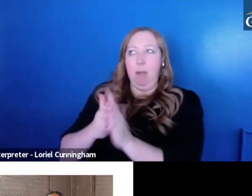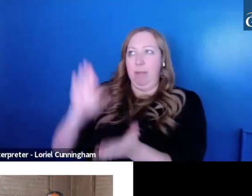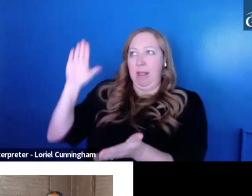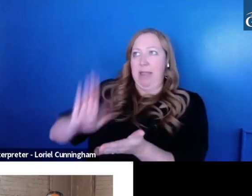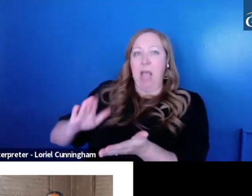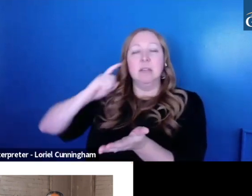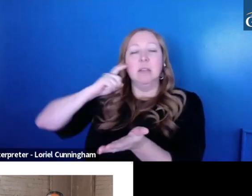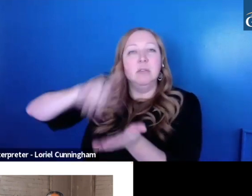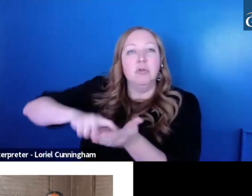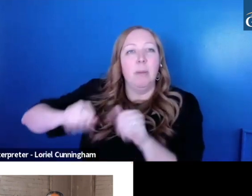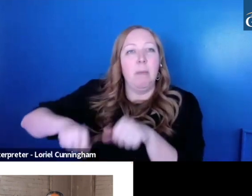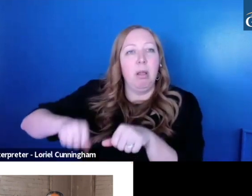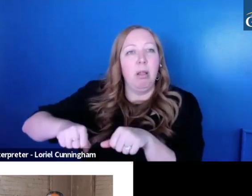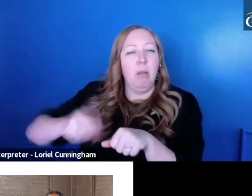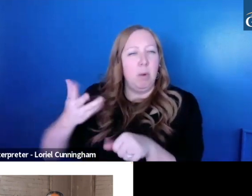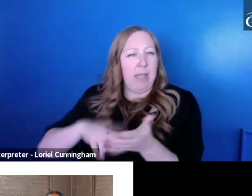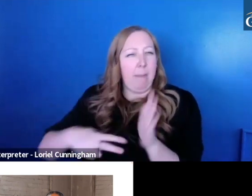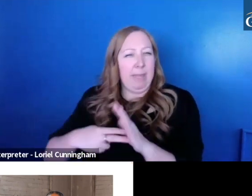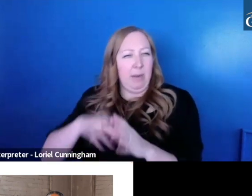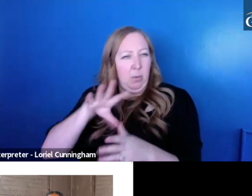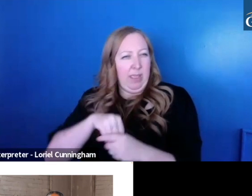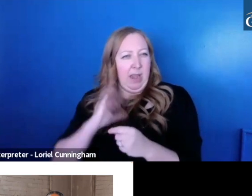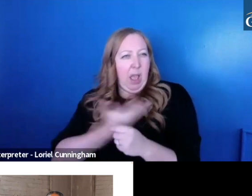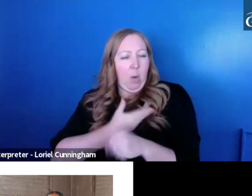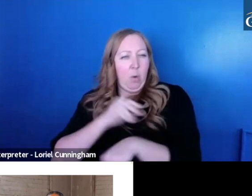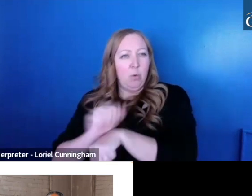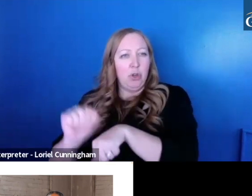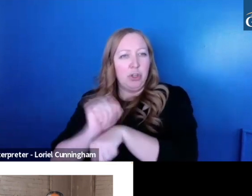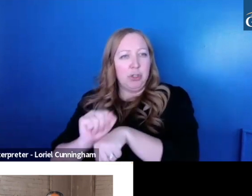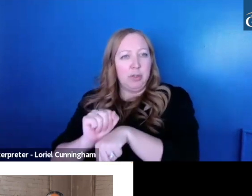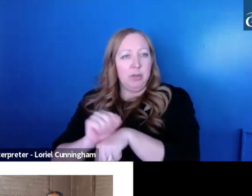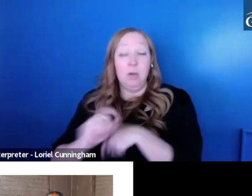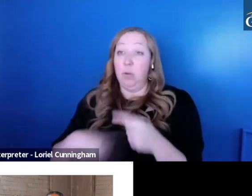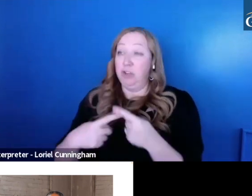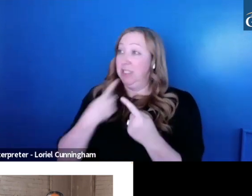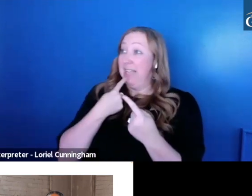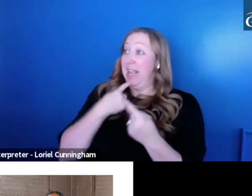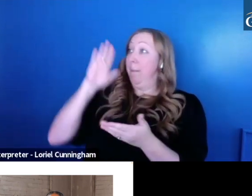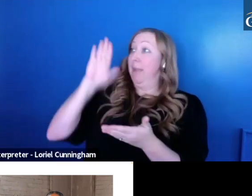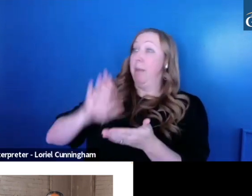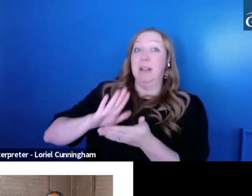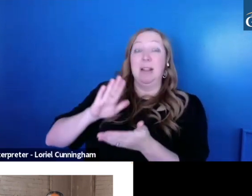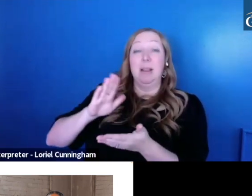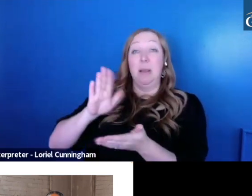that mean in our work? What she's saying becoming discernible, she's saying in a way it's becoming productive.